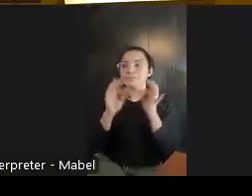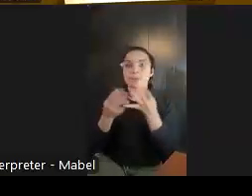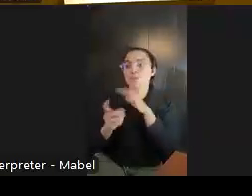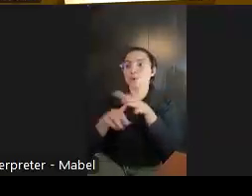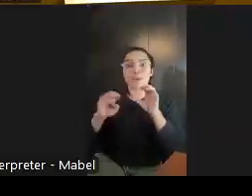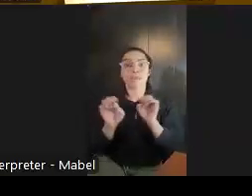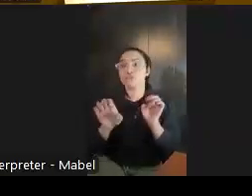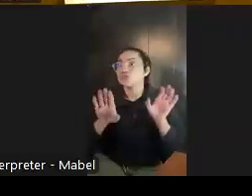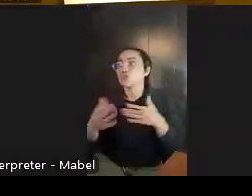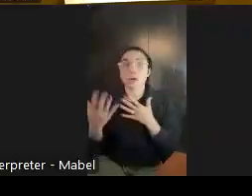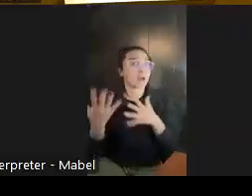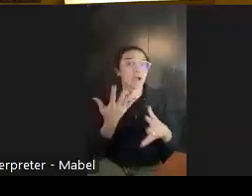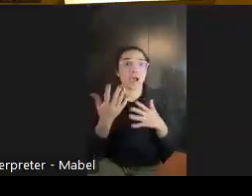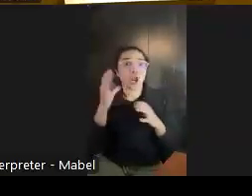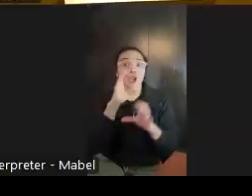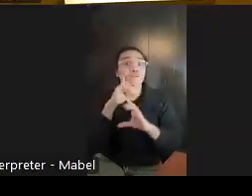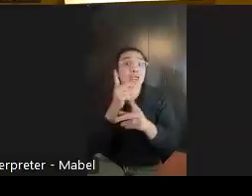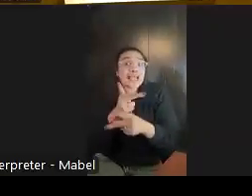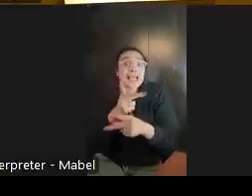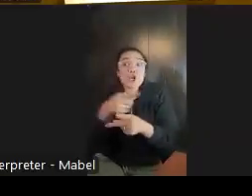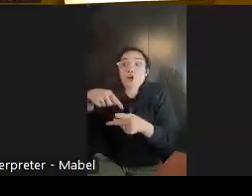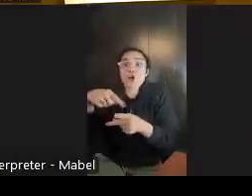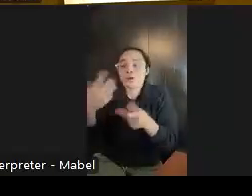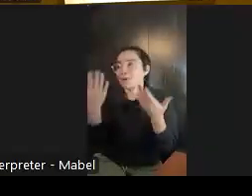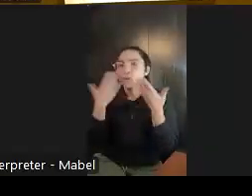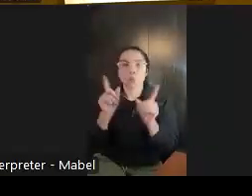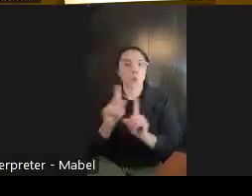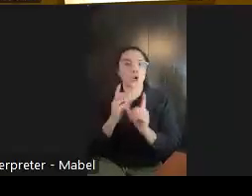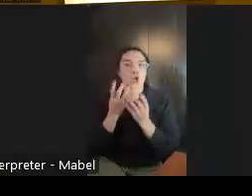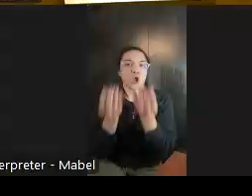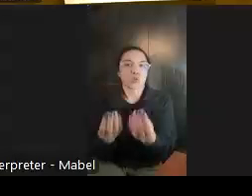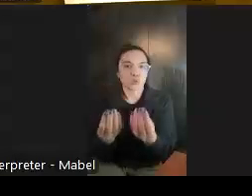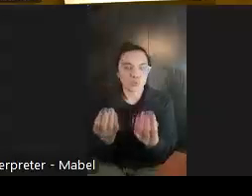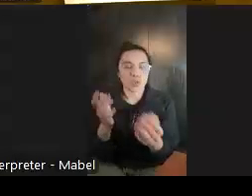don't know where to go when they walk into the door at the PDD as long as they're able to meet